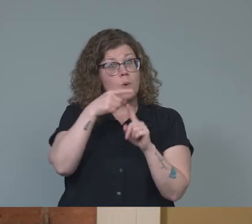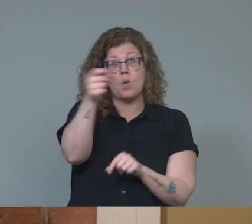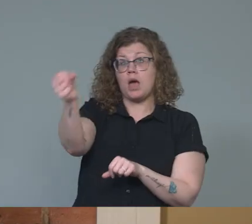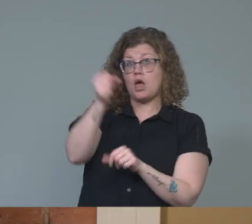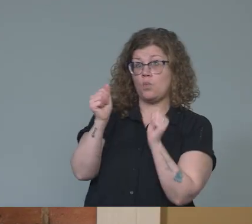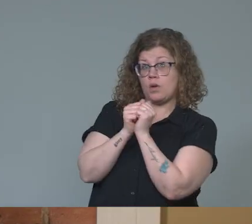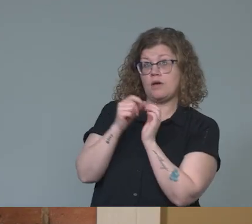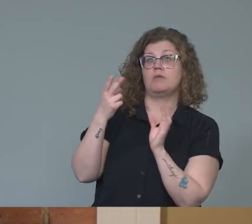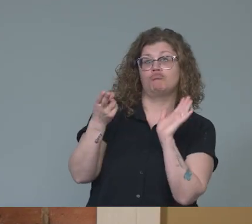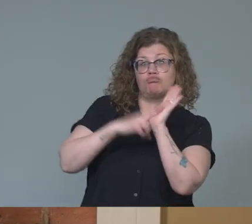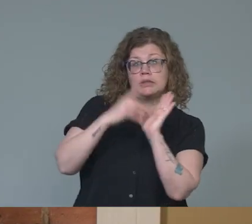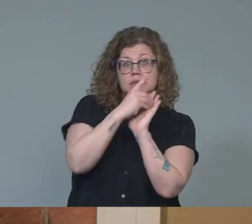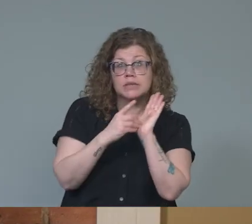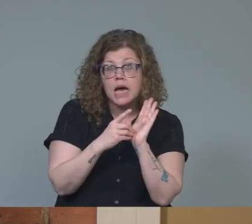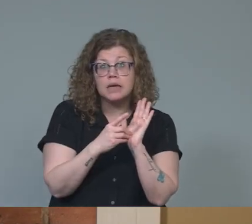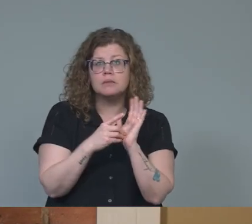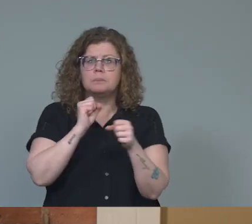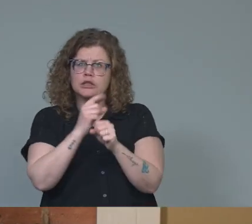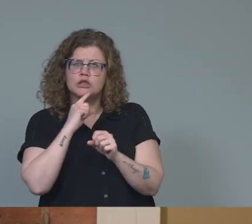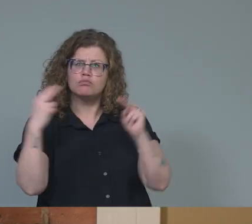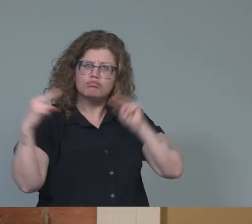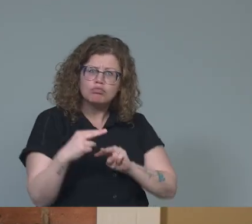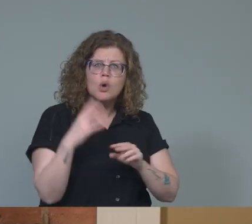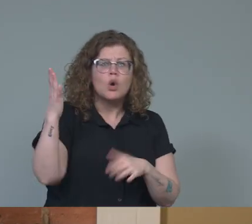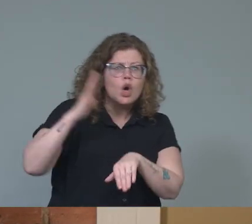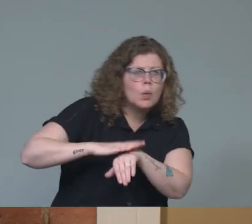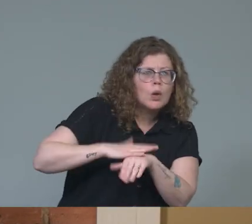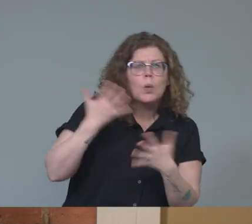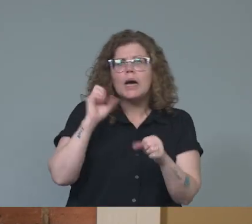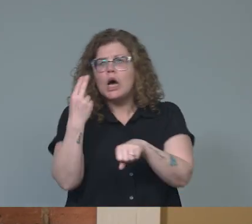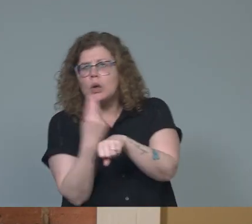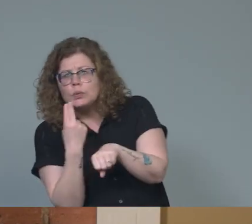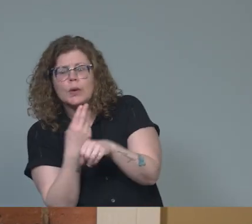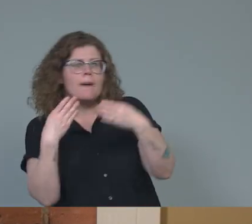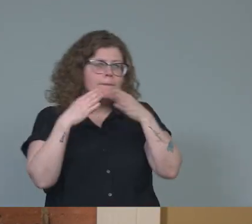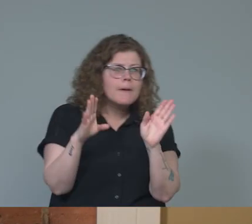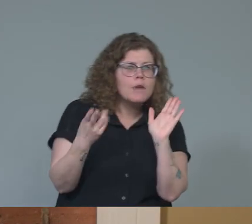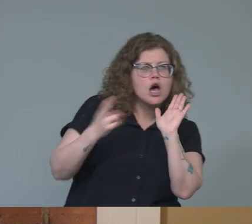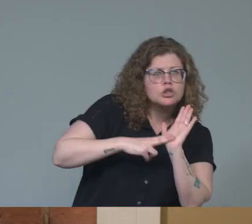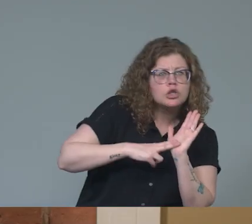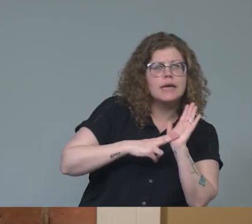to look at some of those considerations. Even if you're doing a 2D project, they start to help you think about what you might have to consider